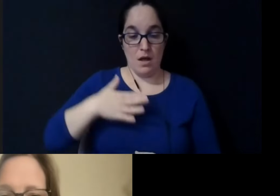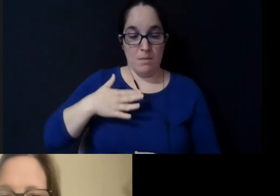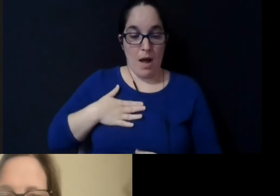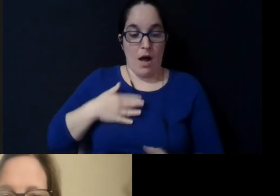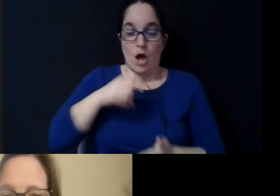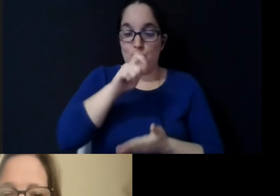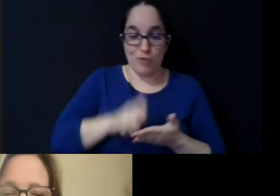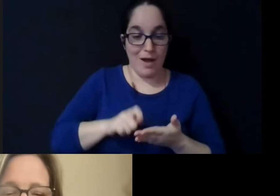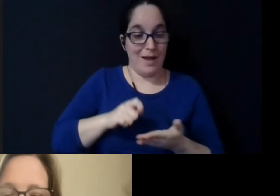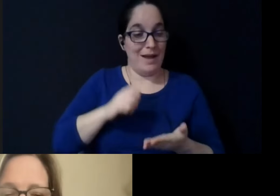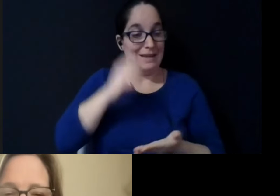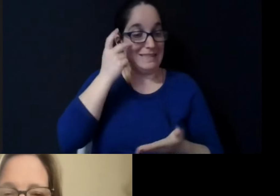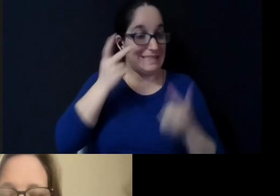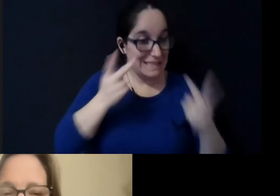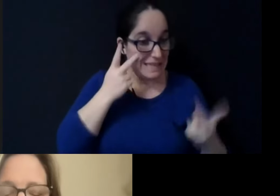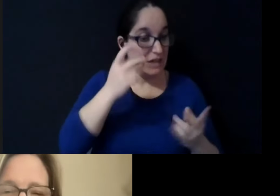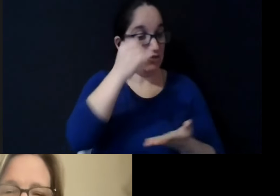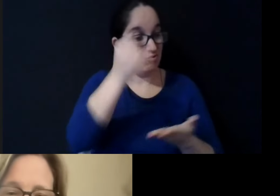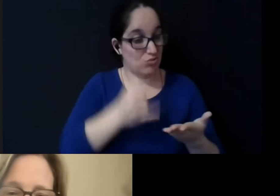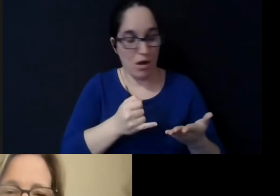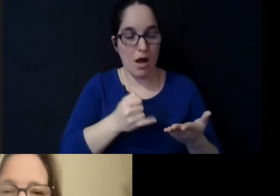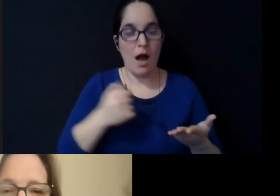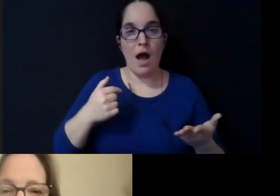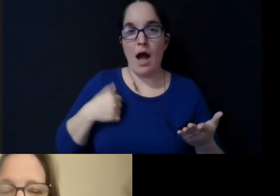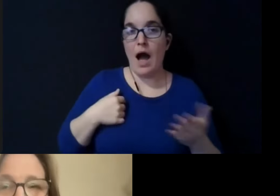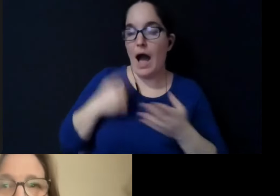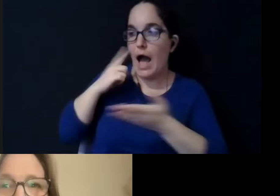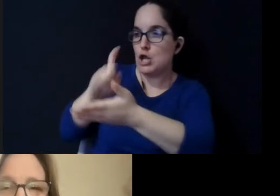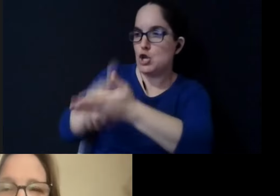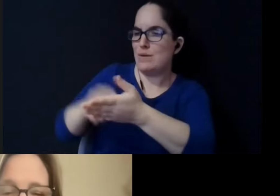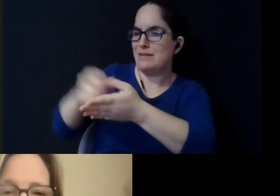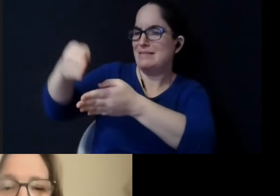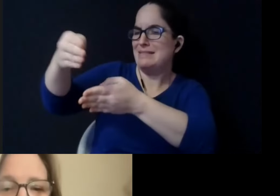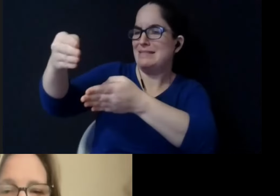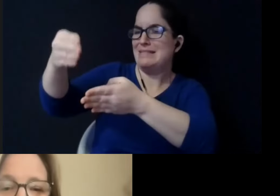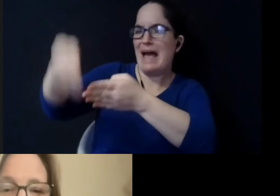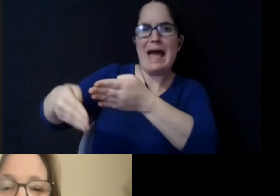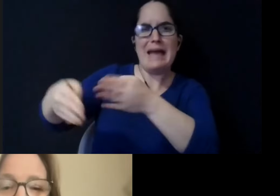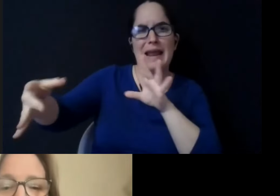seeing the edges, you're connecting to those edges and adding to the drawing and together you create